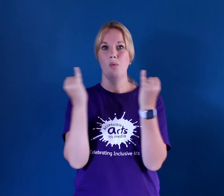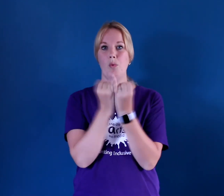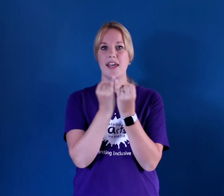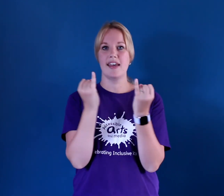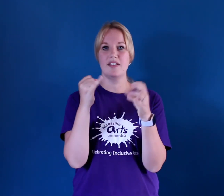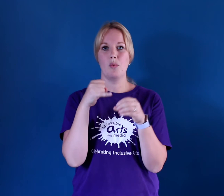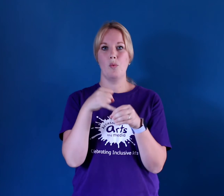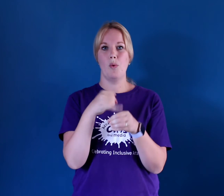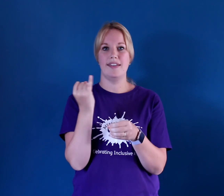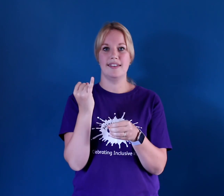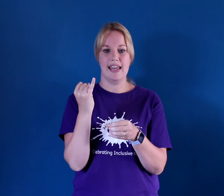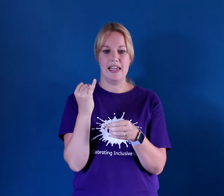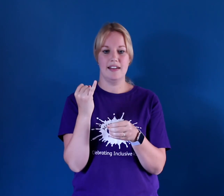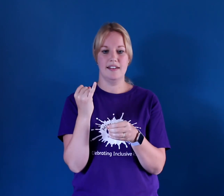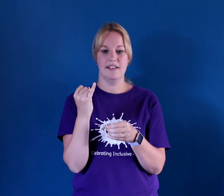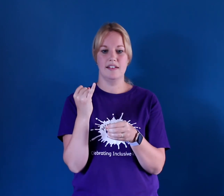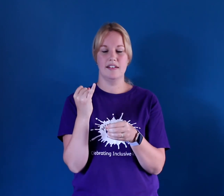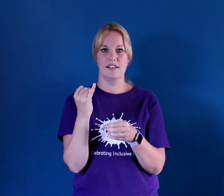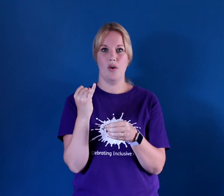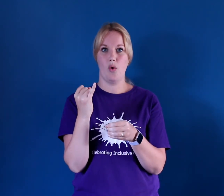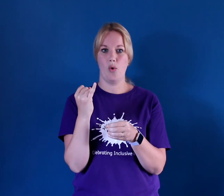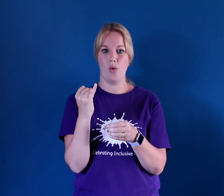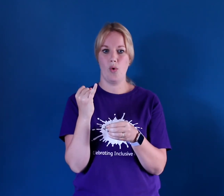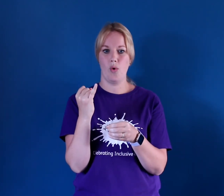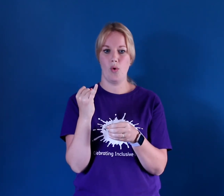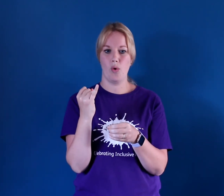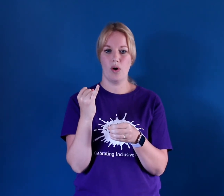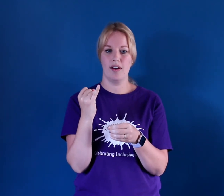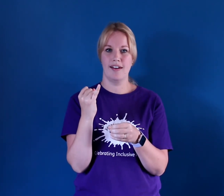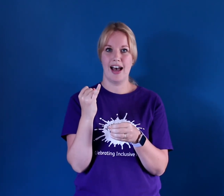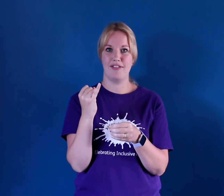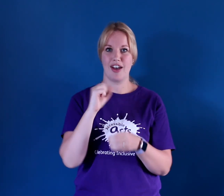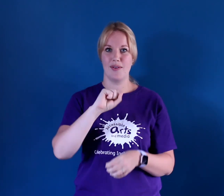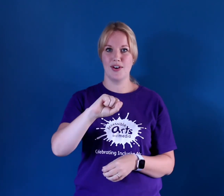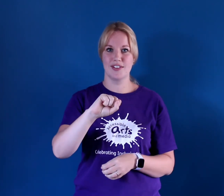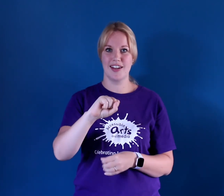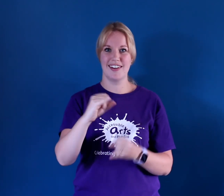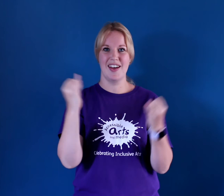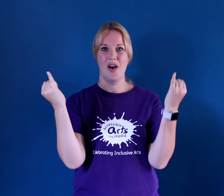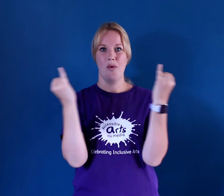Wicked whisky. Have a go your turn.